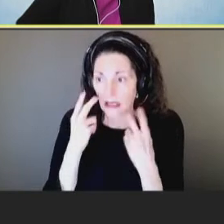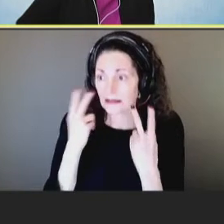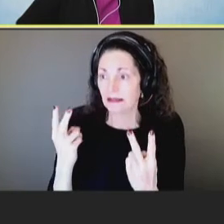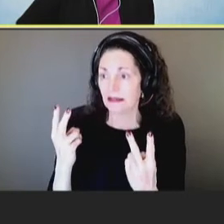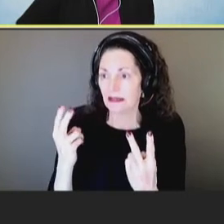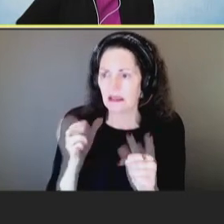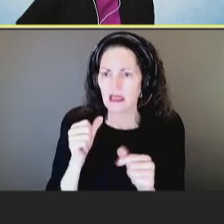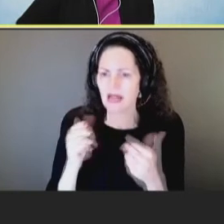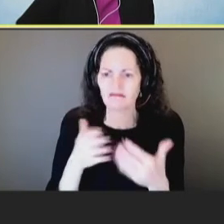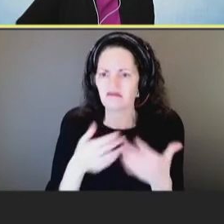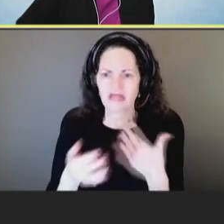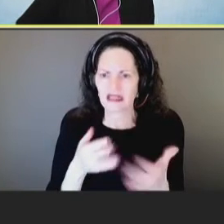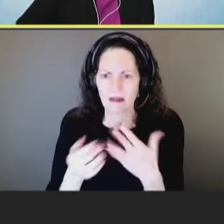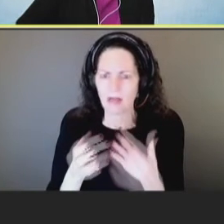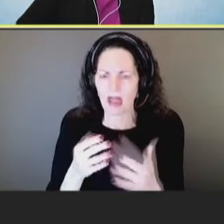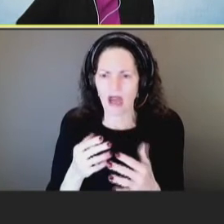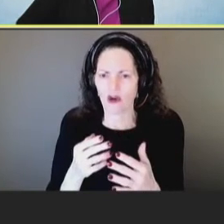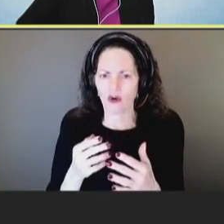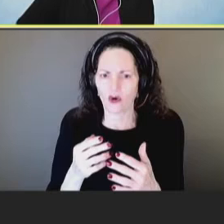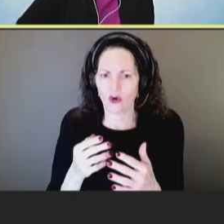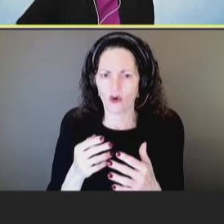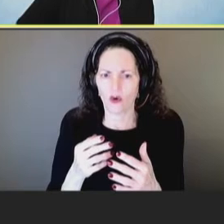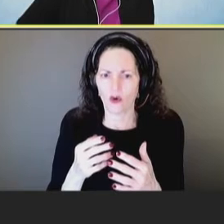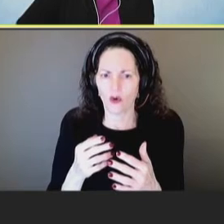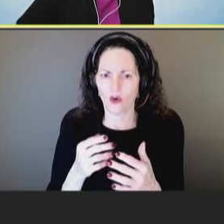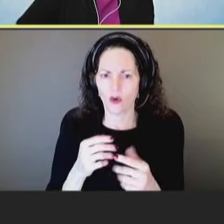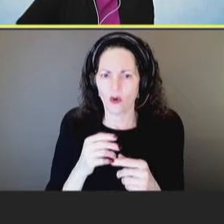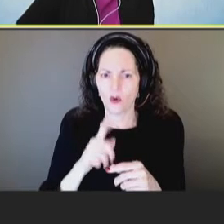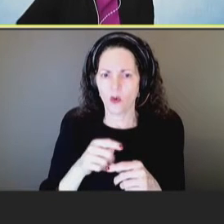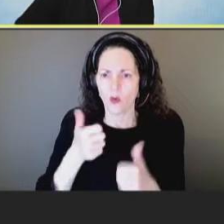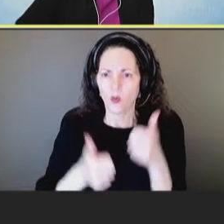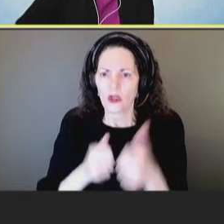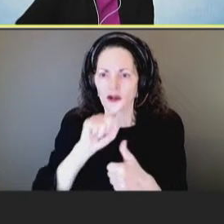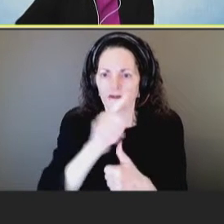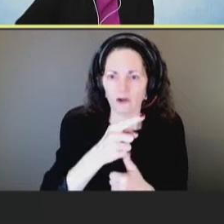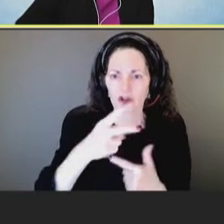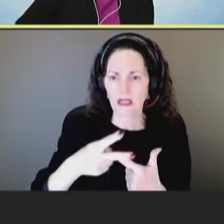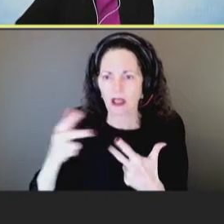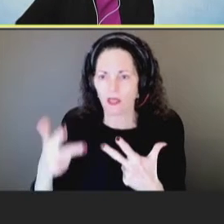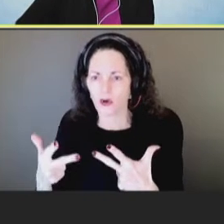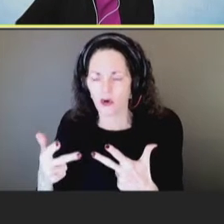matter the order in which you give the vaccine. All of the groups, at least the top four bars,